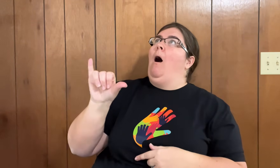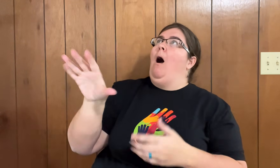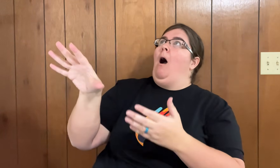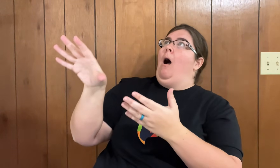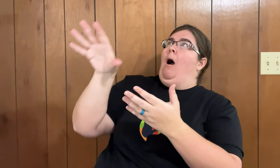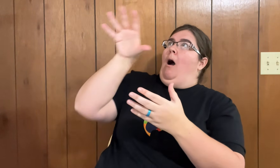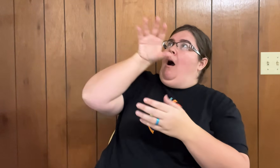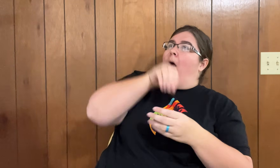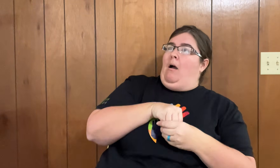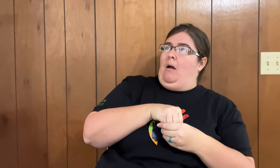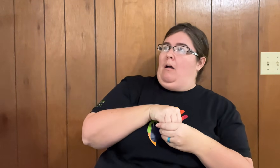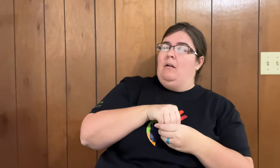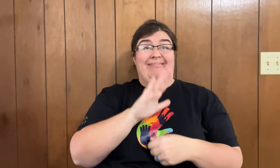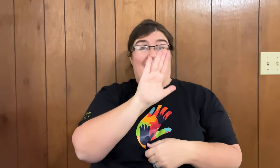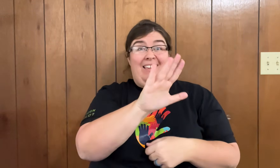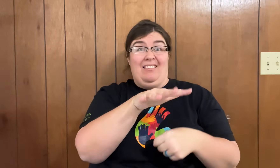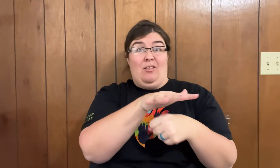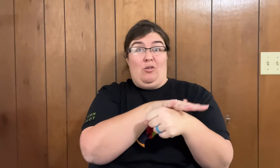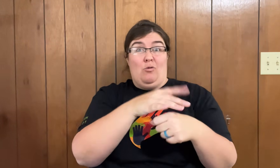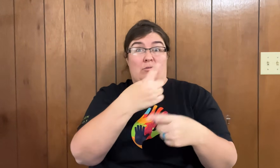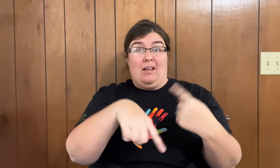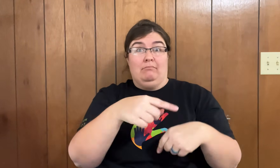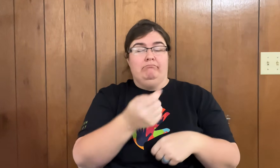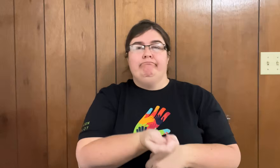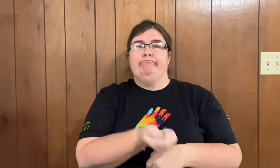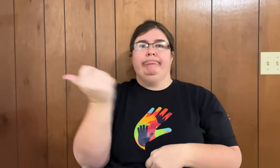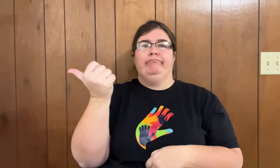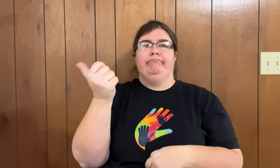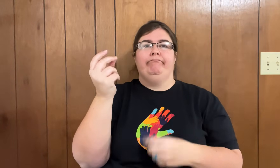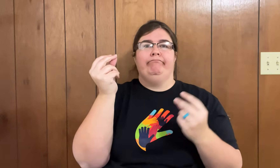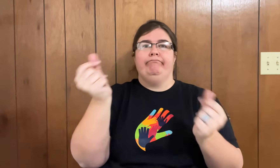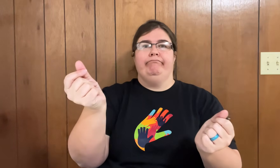that she used and the sign he had been using up to this point, his local sign,